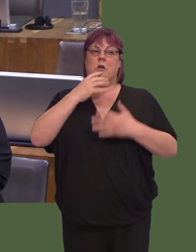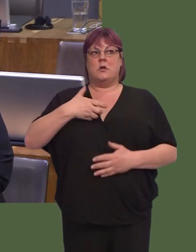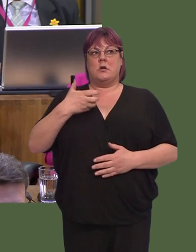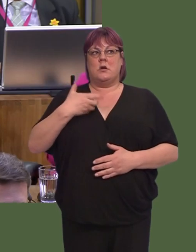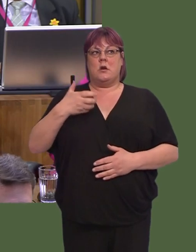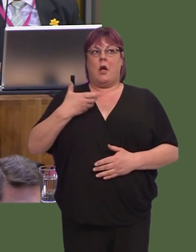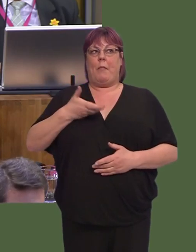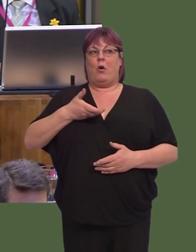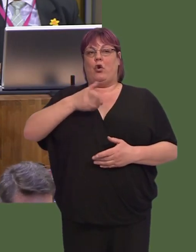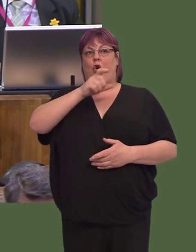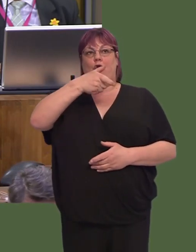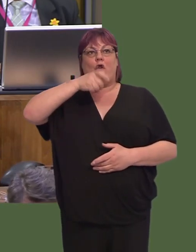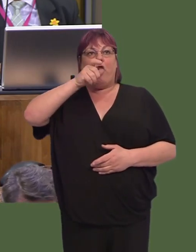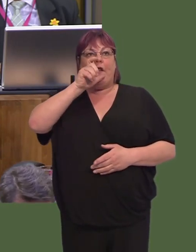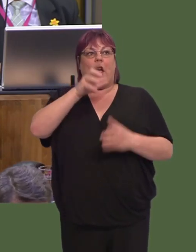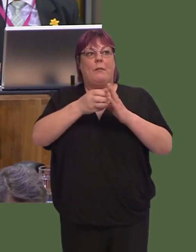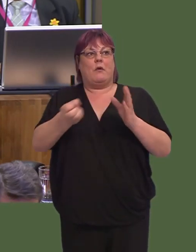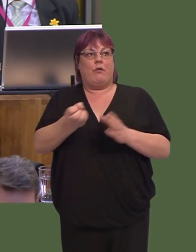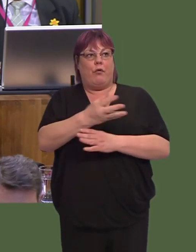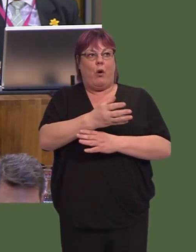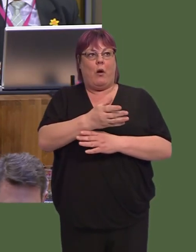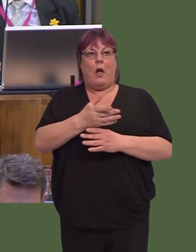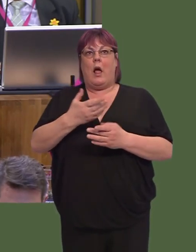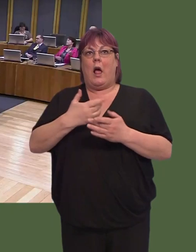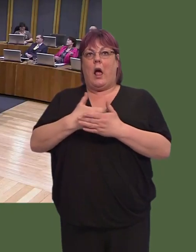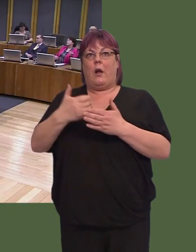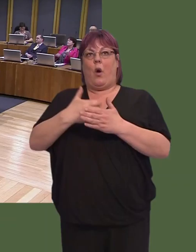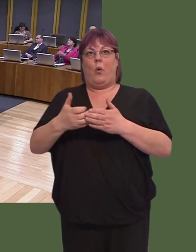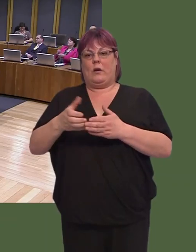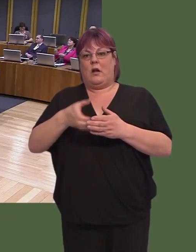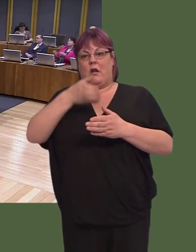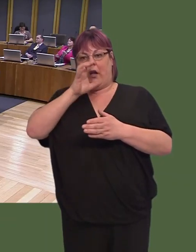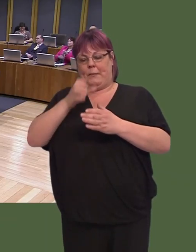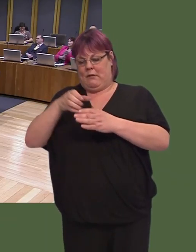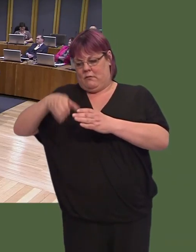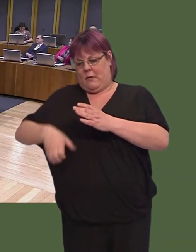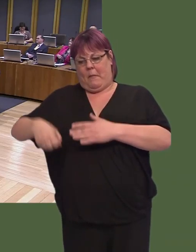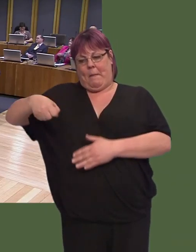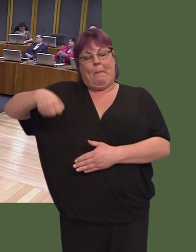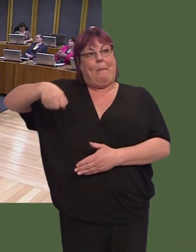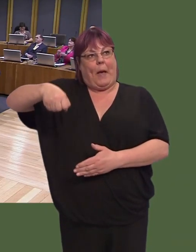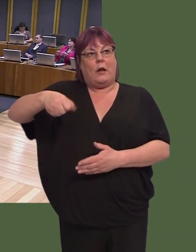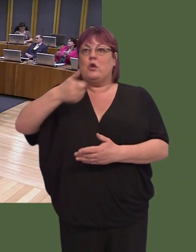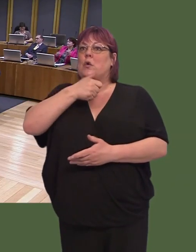cups, and my carrying around, to the detriment of the inside of my handbag on occasions, coffee cups that can be refilled.